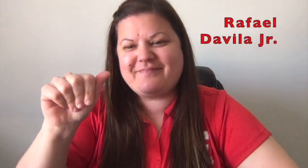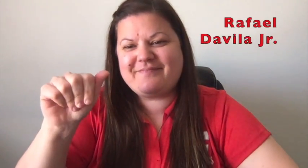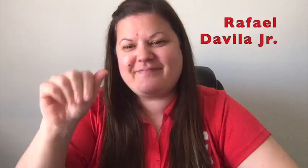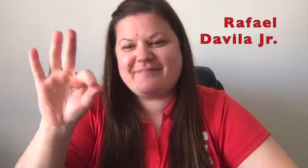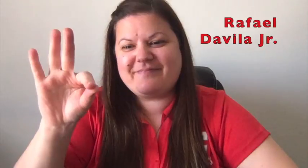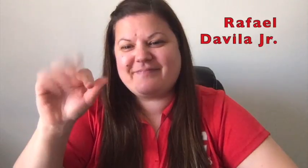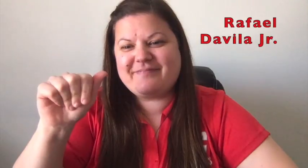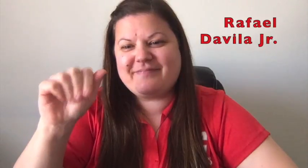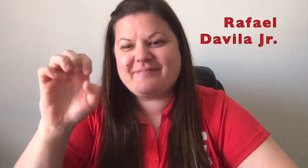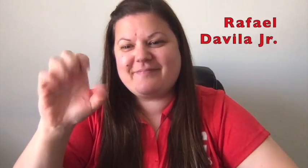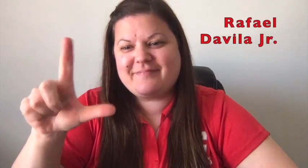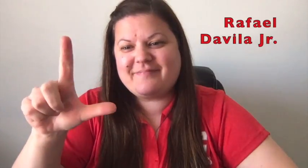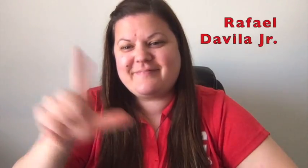Goes to Rafael.